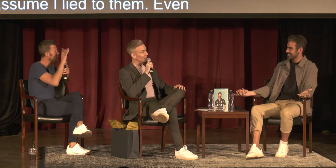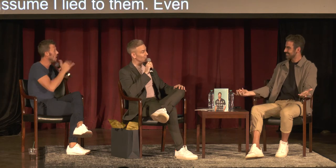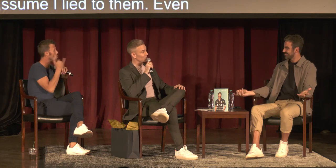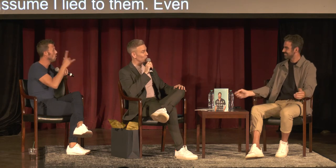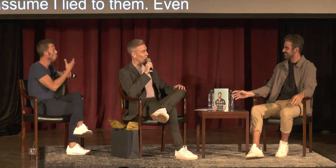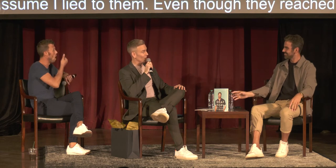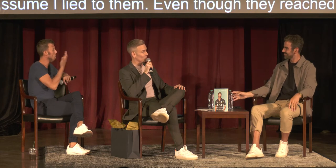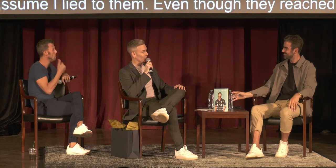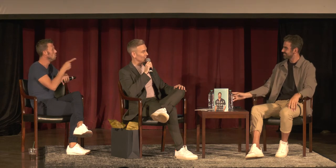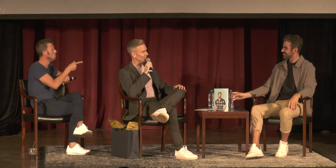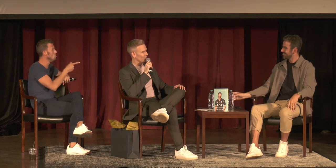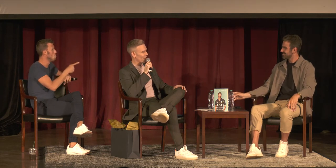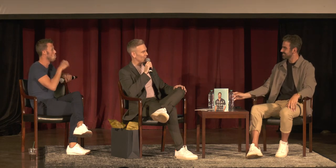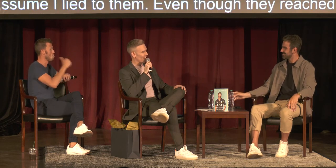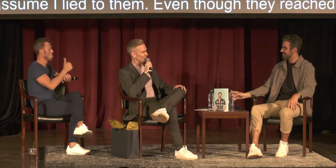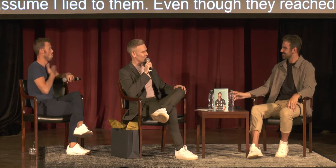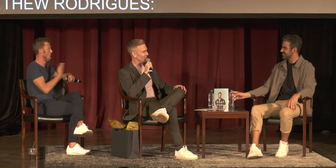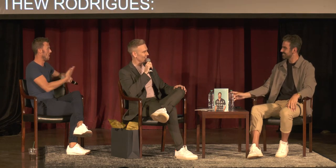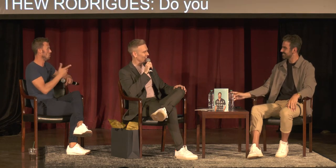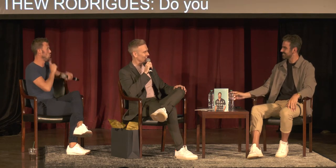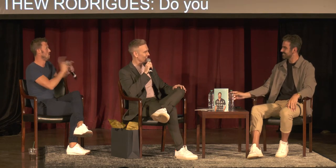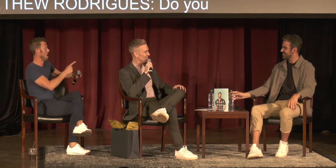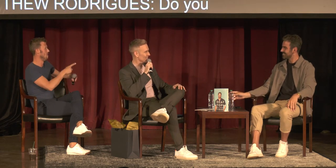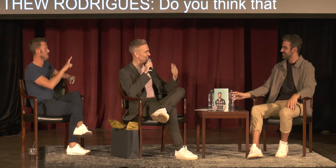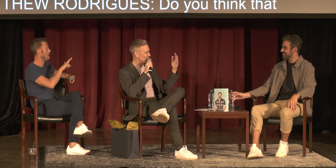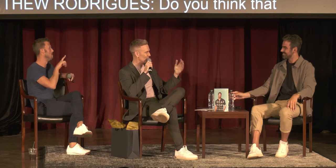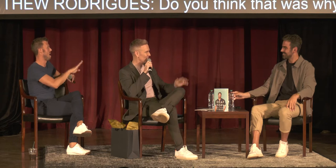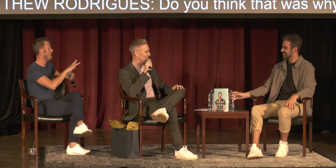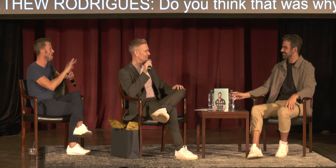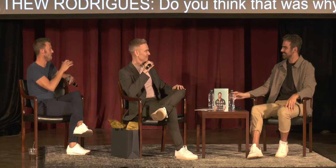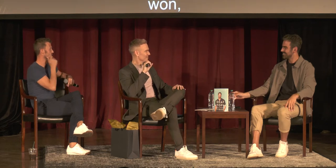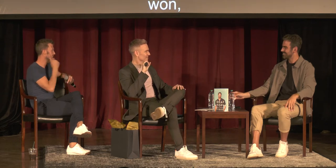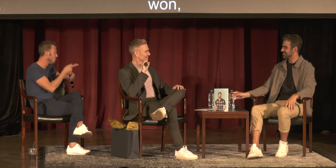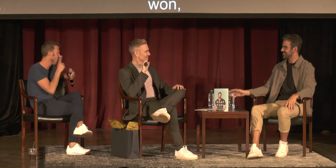Because you weren't willing to give a pound of flesh to be on there? It wasn't in your dream?